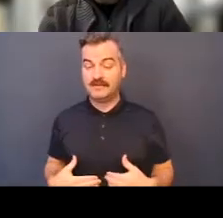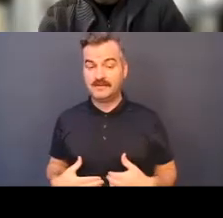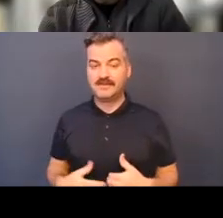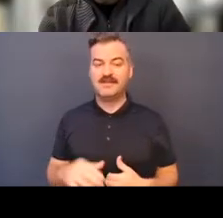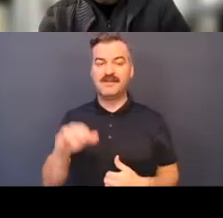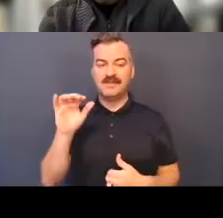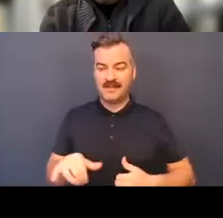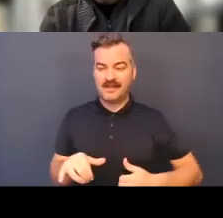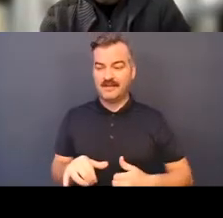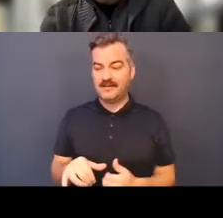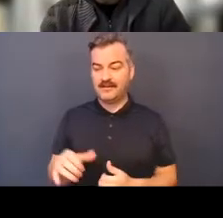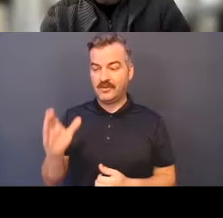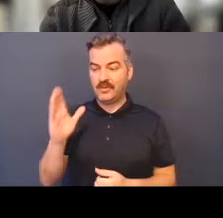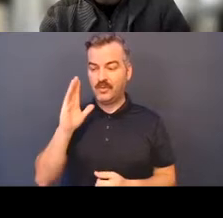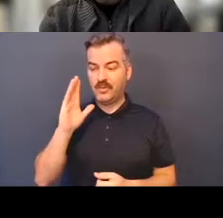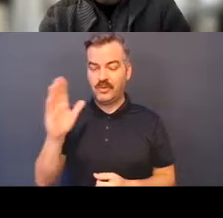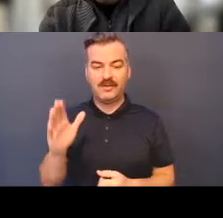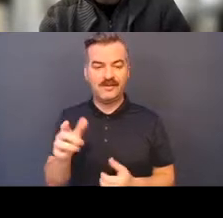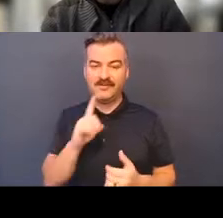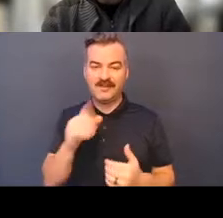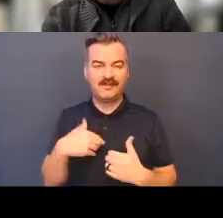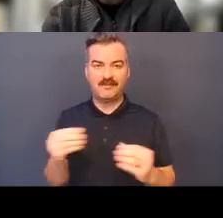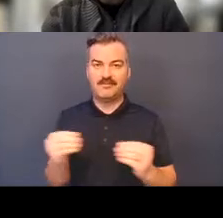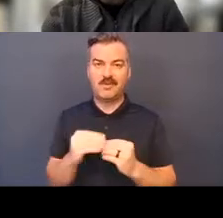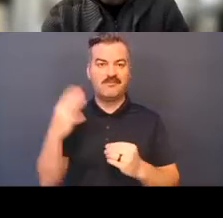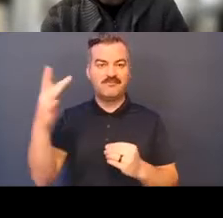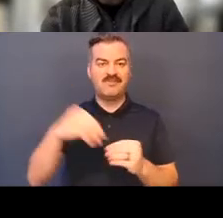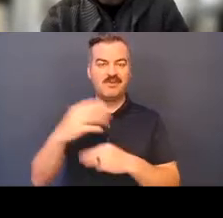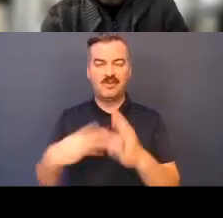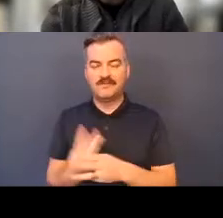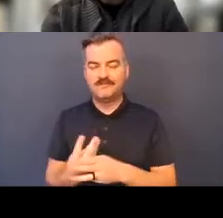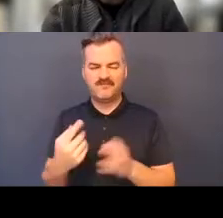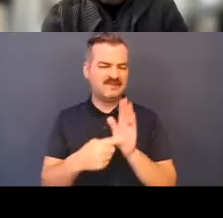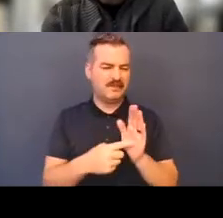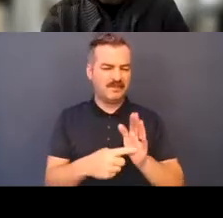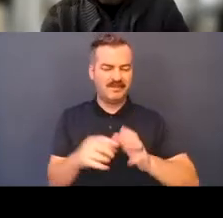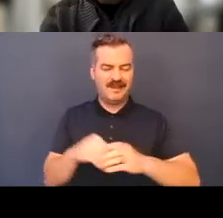has far reaching effects in the world, for example as Rimando notes in his 2021 article